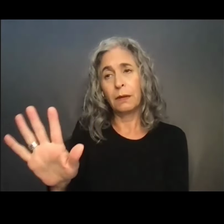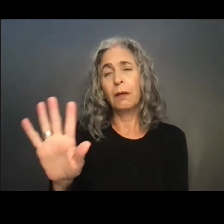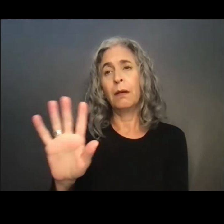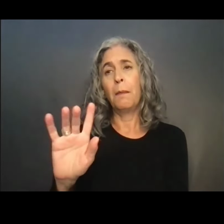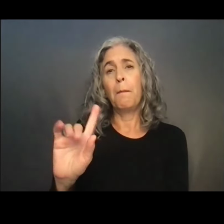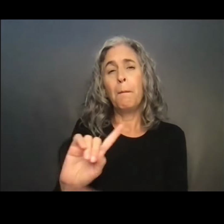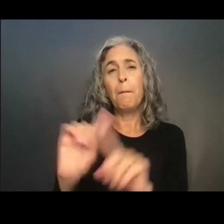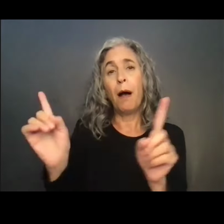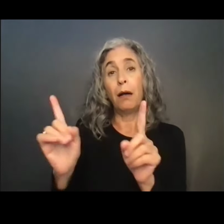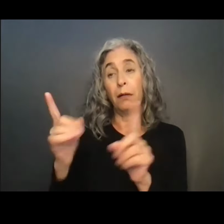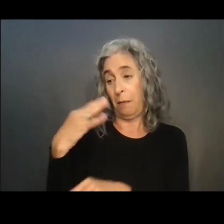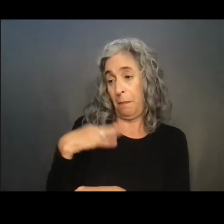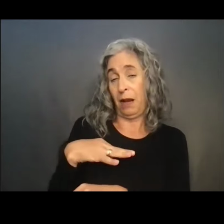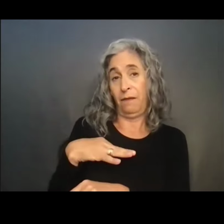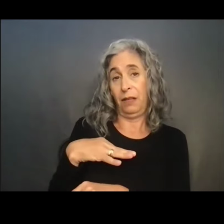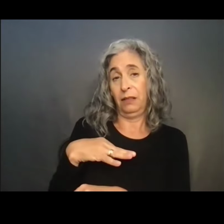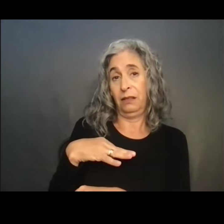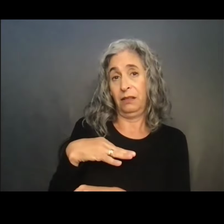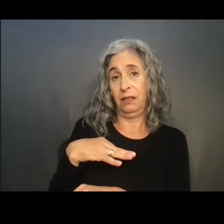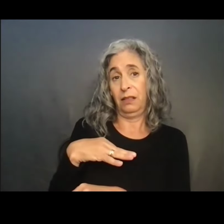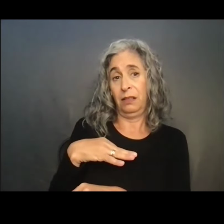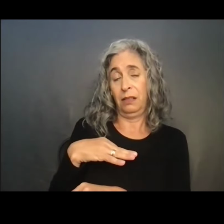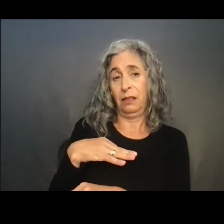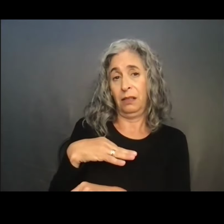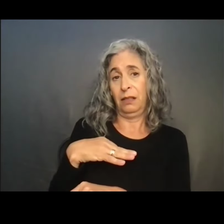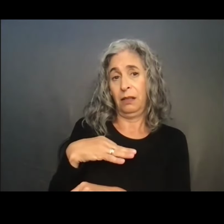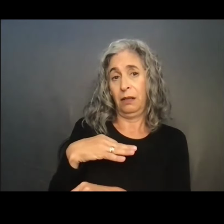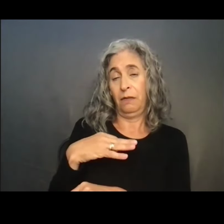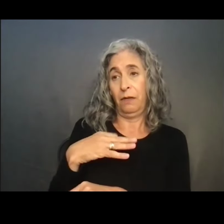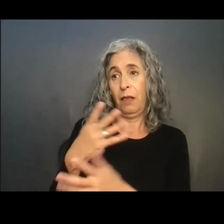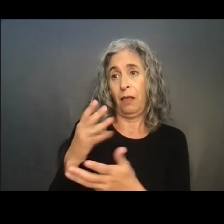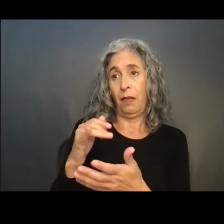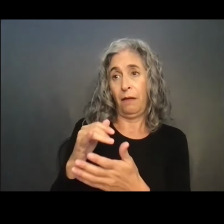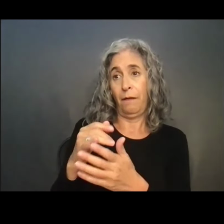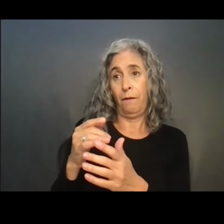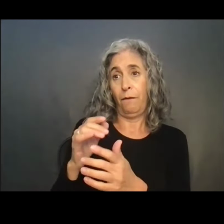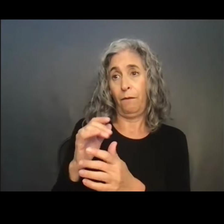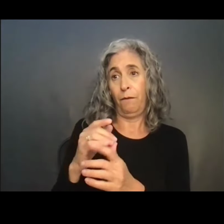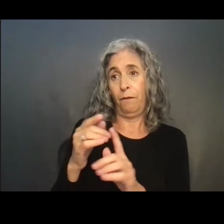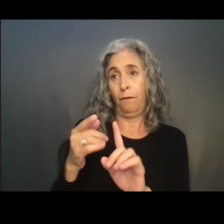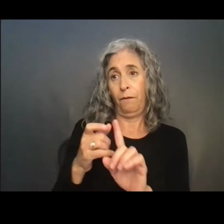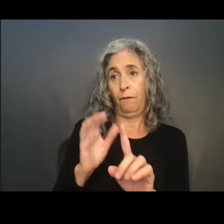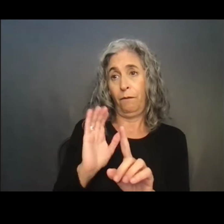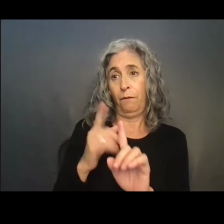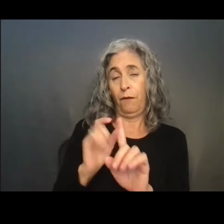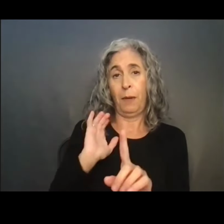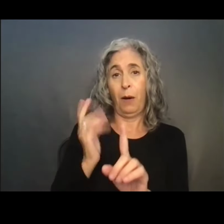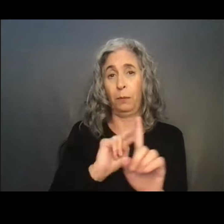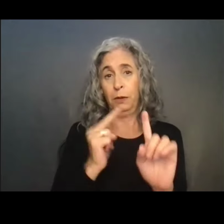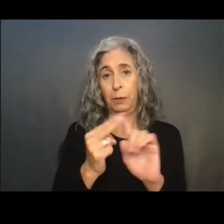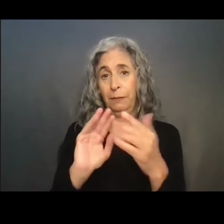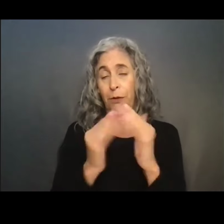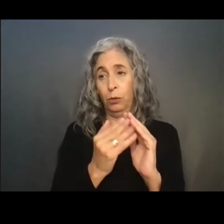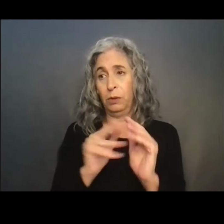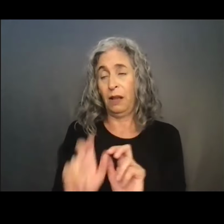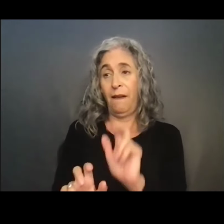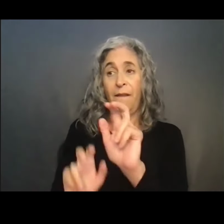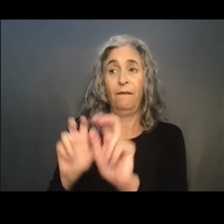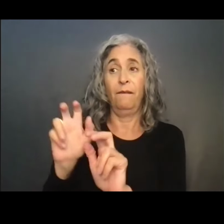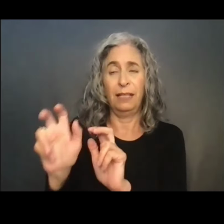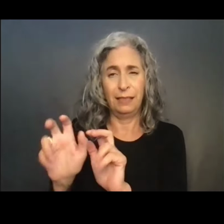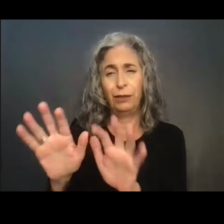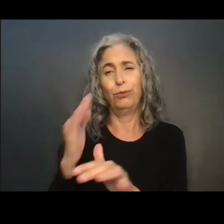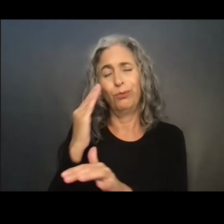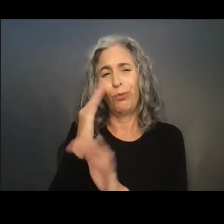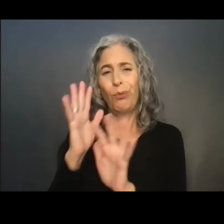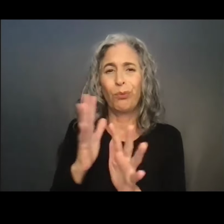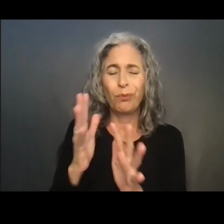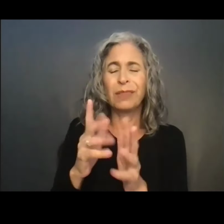benefits of us as a community investing -- you know, at the same time you know I don't